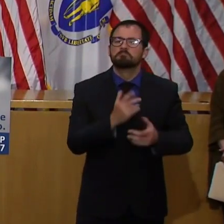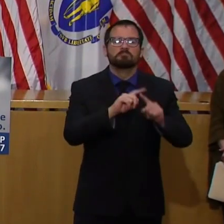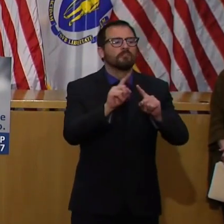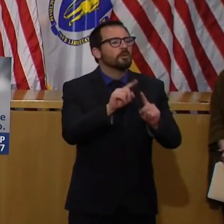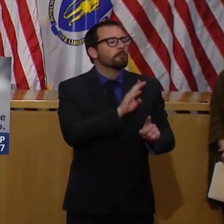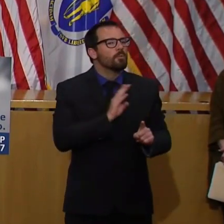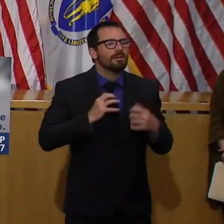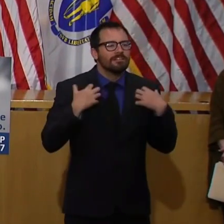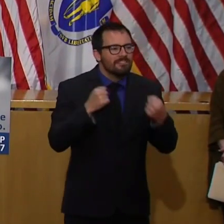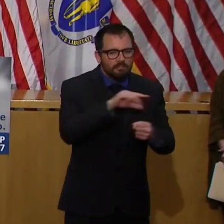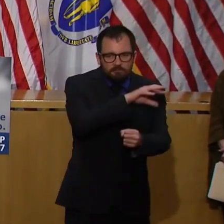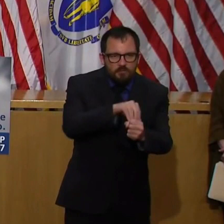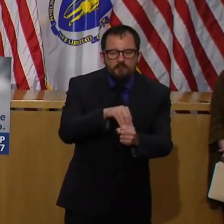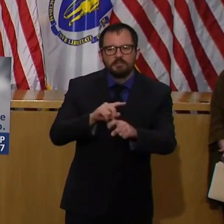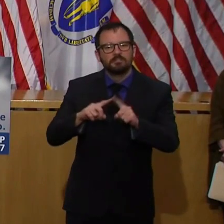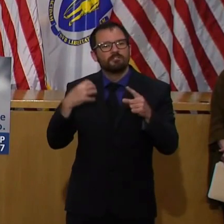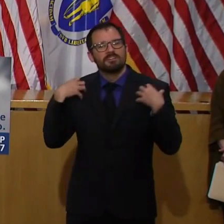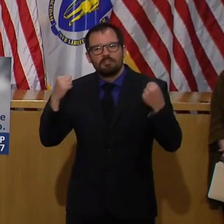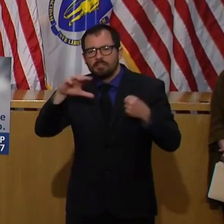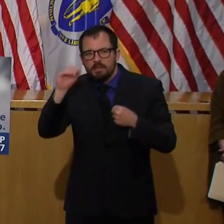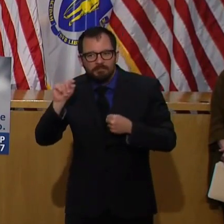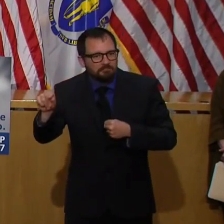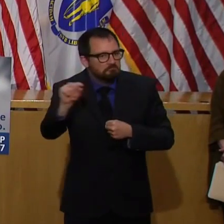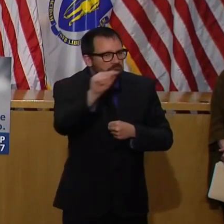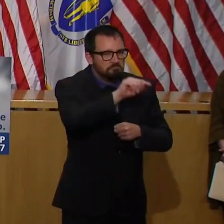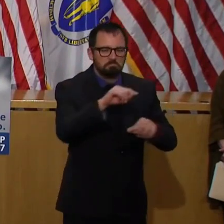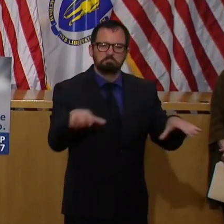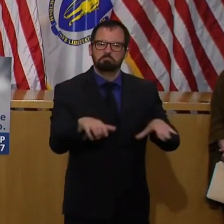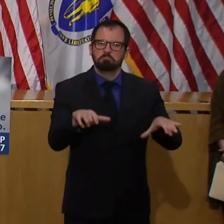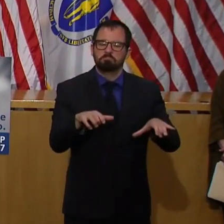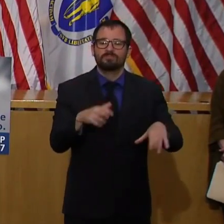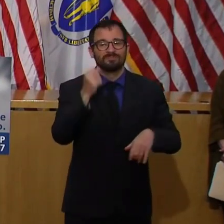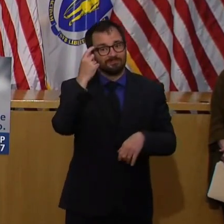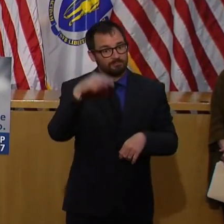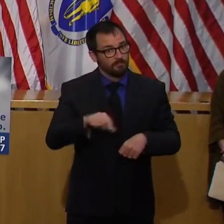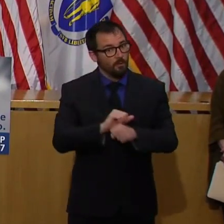IT'S USUALLY TO DOWN BY THE STATE DEPARTMENT OF PUBLIC HEALTH. FOR SUCH A CONTAGIOUS DISEASE